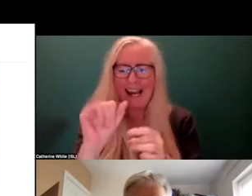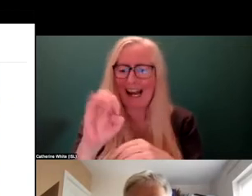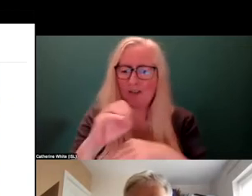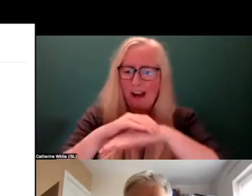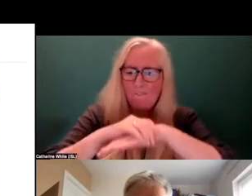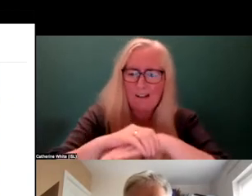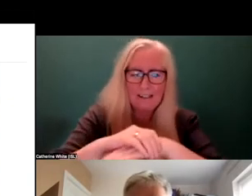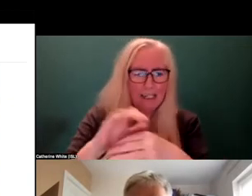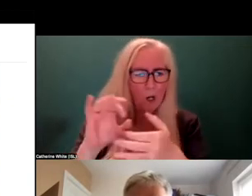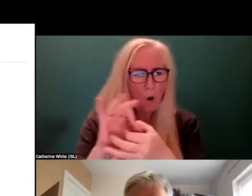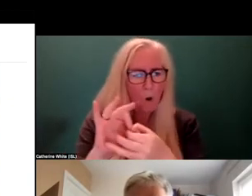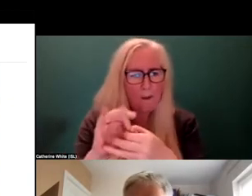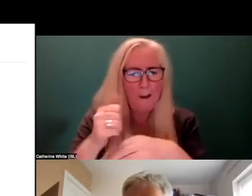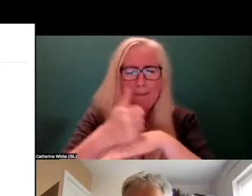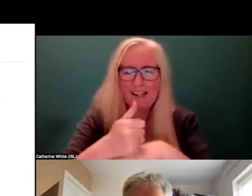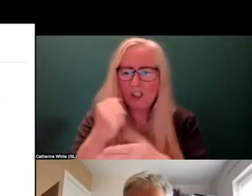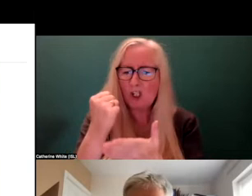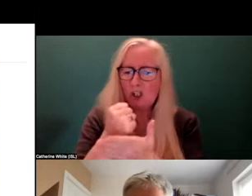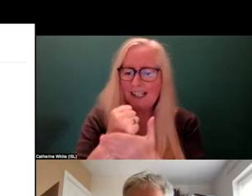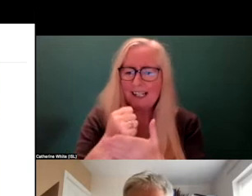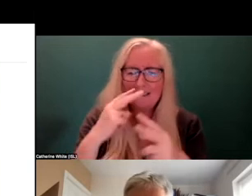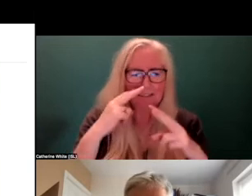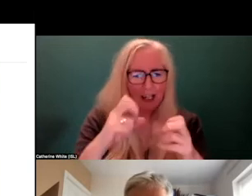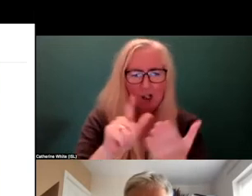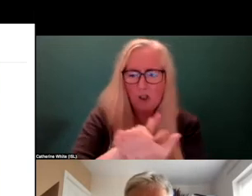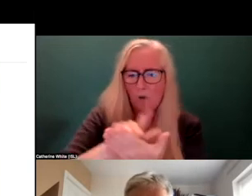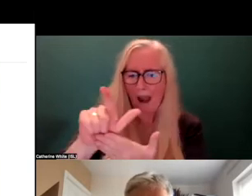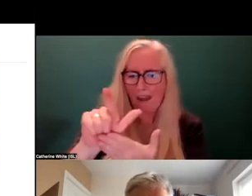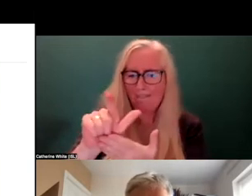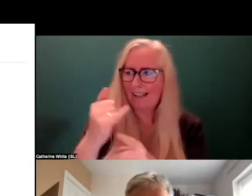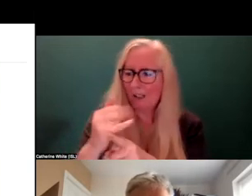to make age-friendly homes based on a study of 12 exemplar cases across